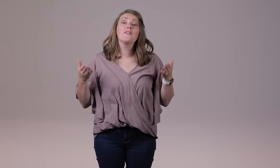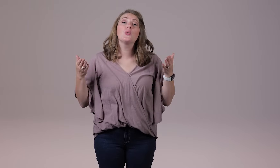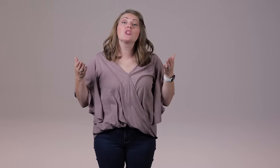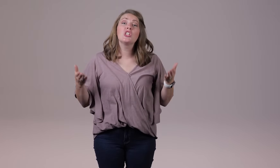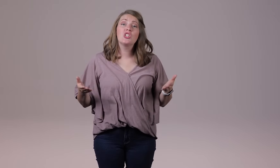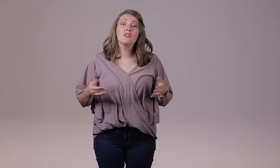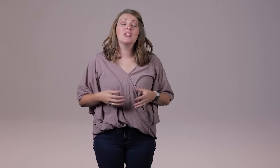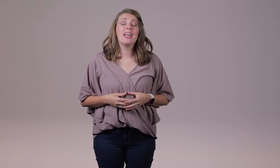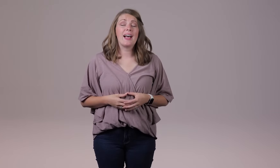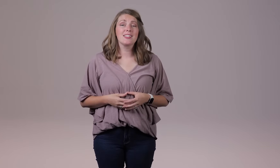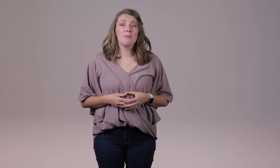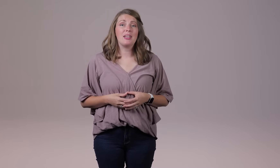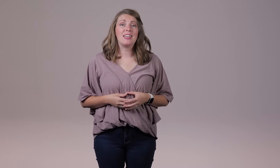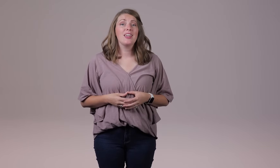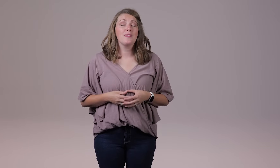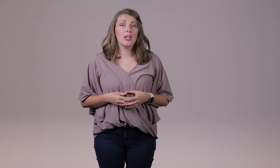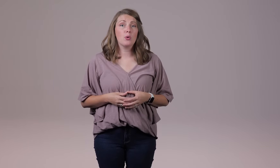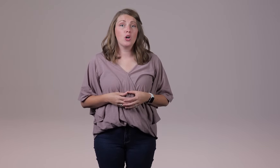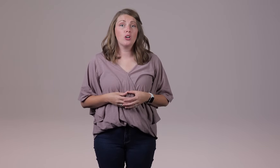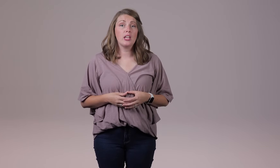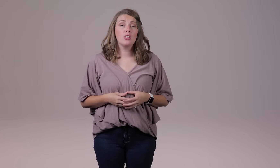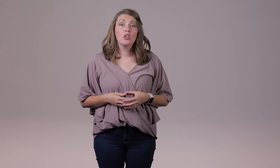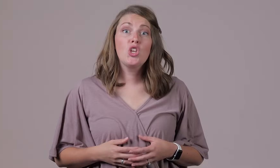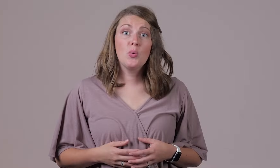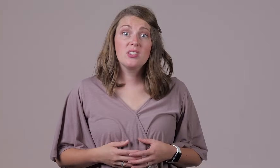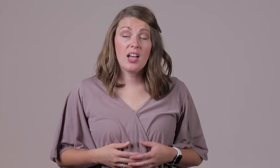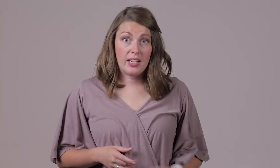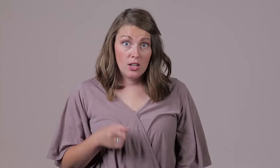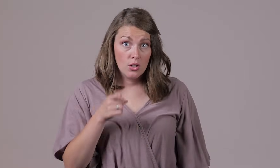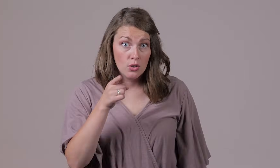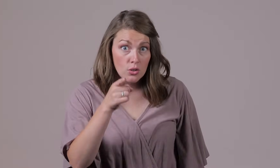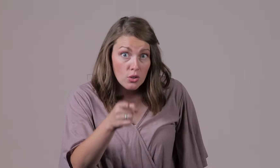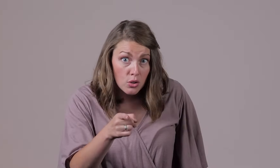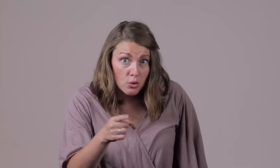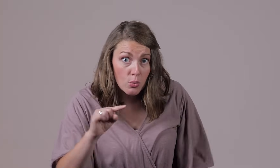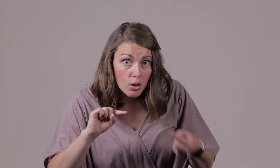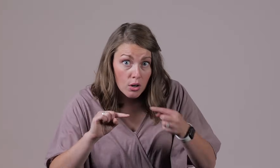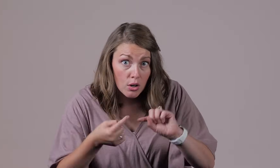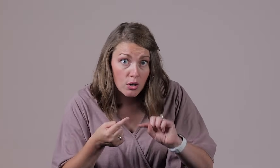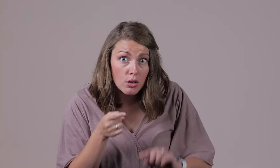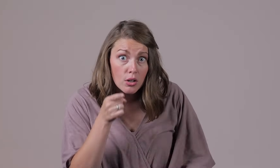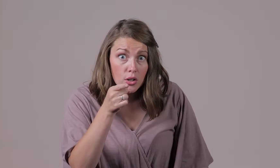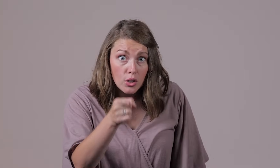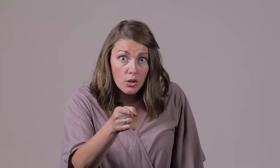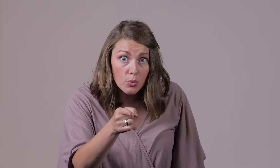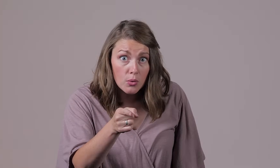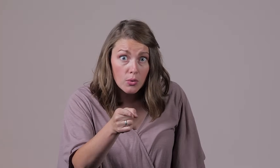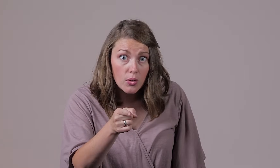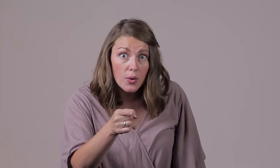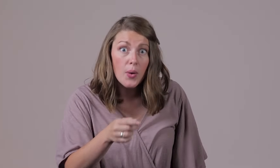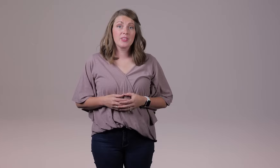So if you were to generally ask somebody if they were hurting you would sign 'you hurt you?'